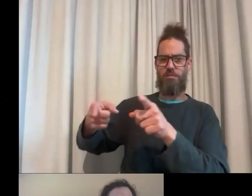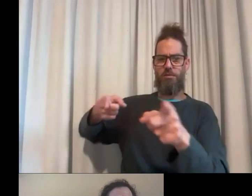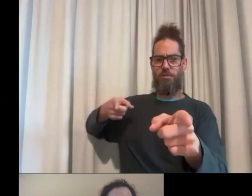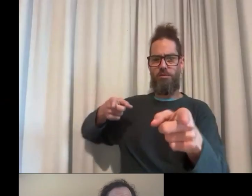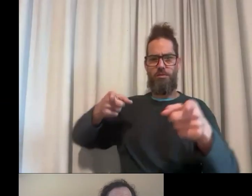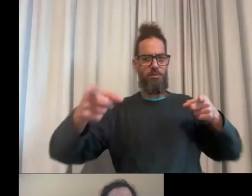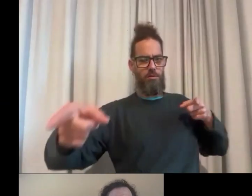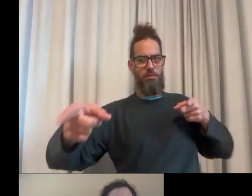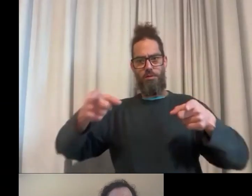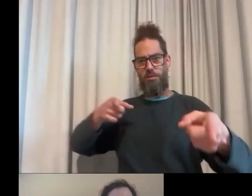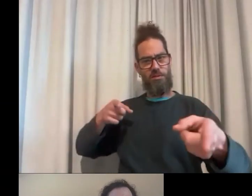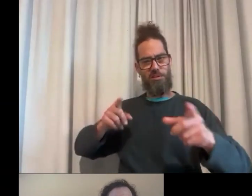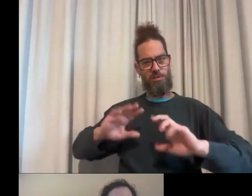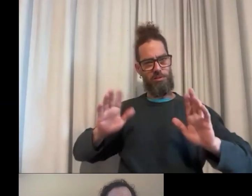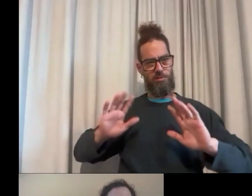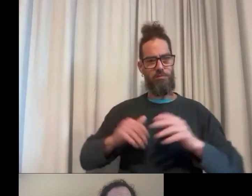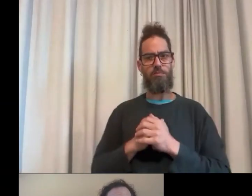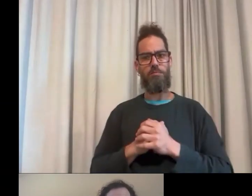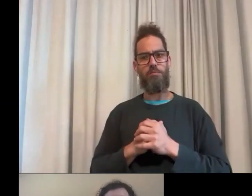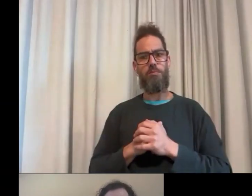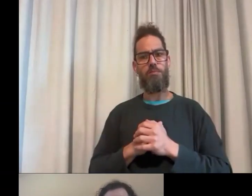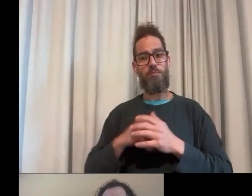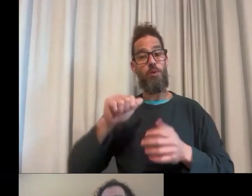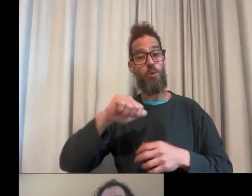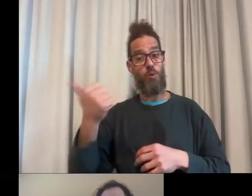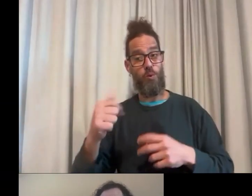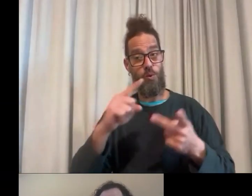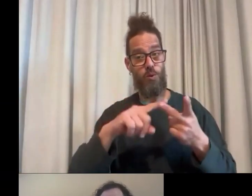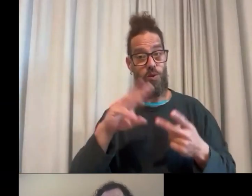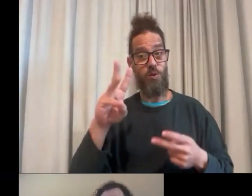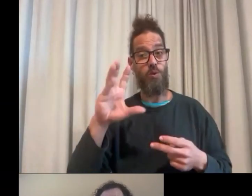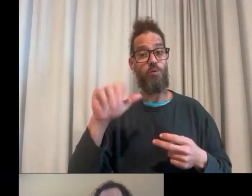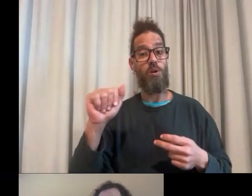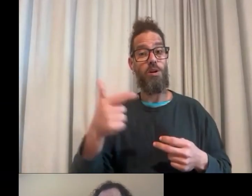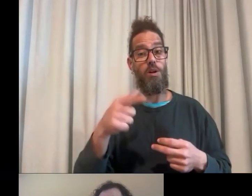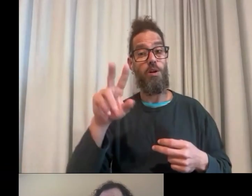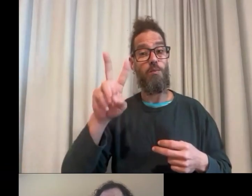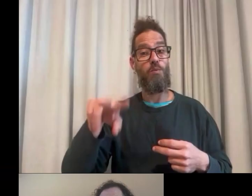Thanks, Kevin, for pointing it out. And for those of you who are already familiar with WCAG 2.0,